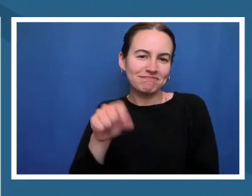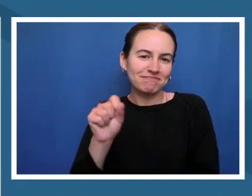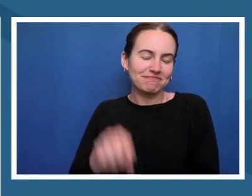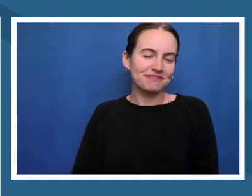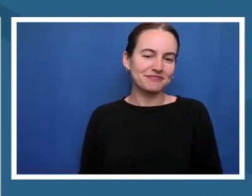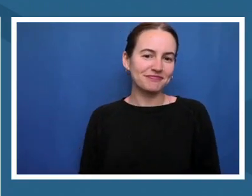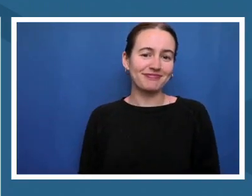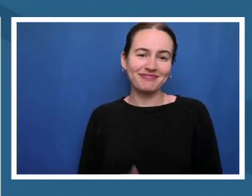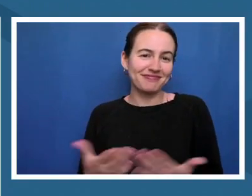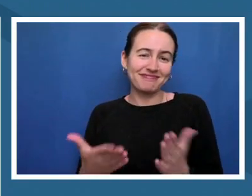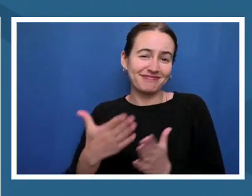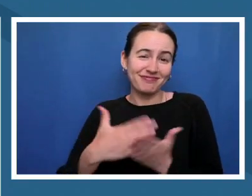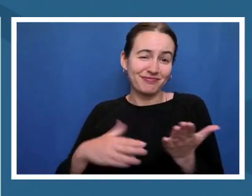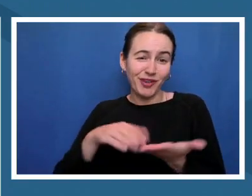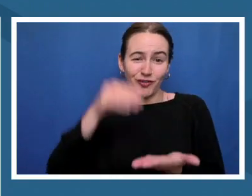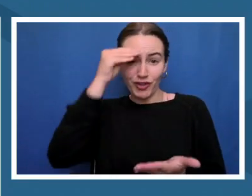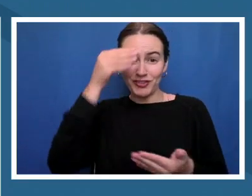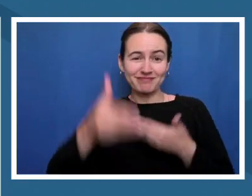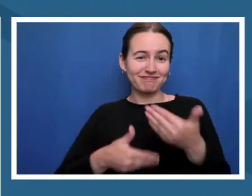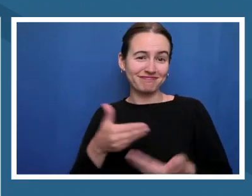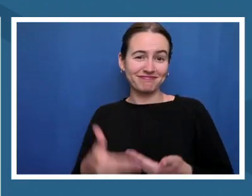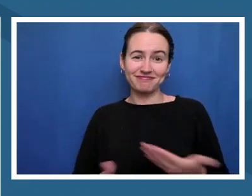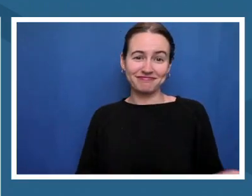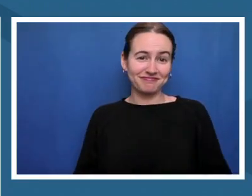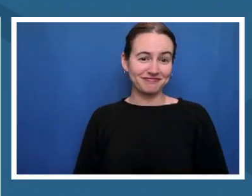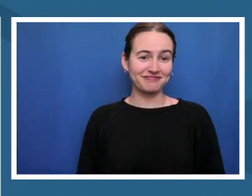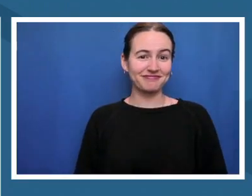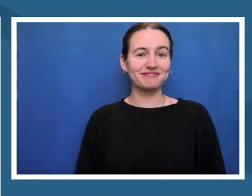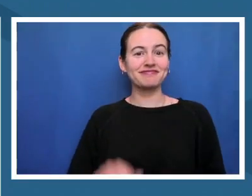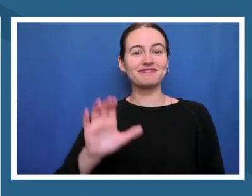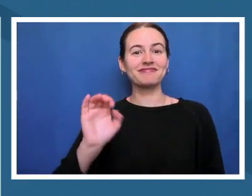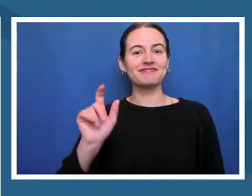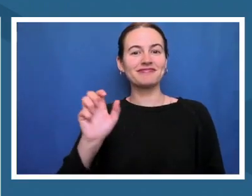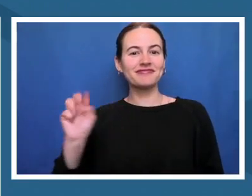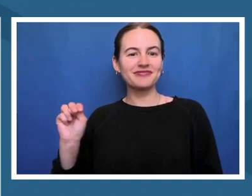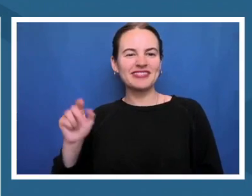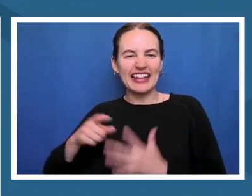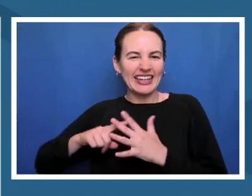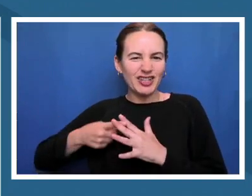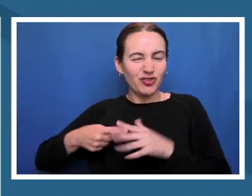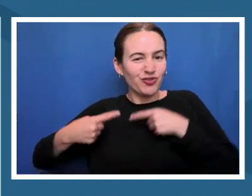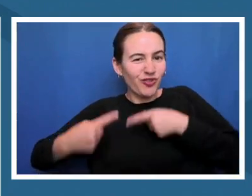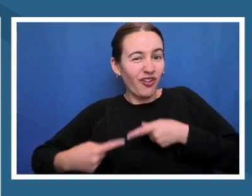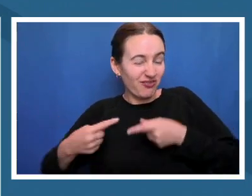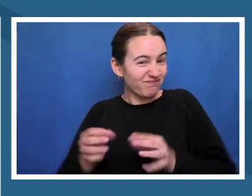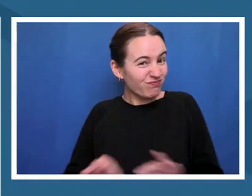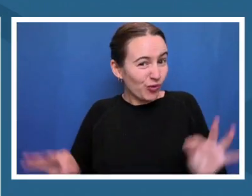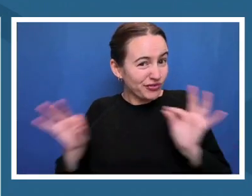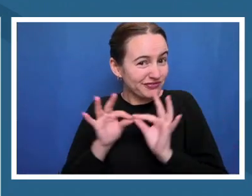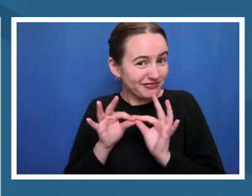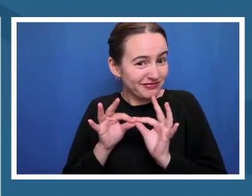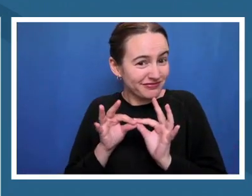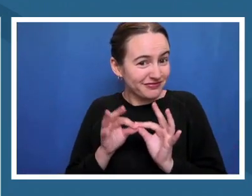learning process right yeah that initial struggle is is